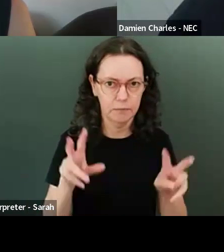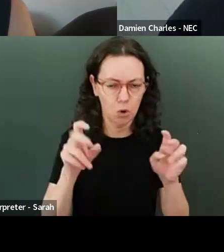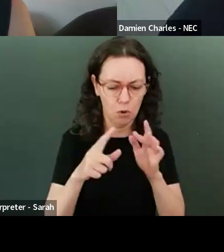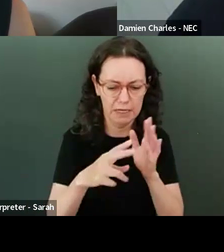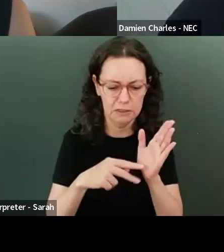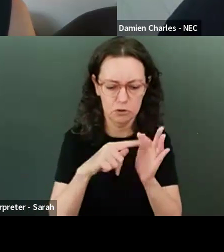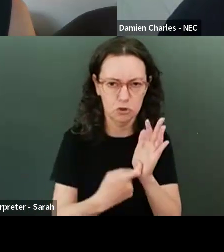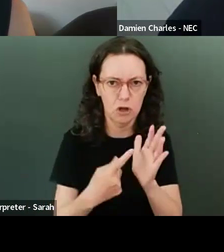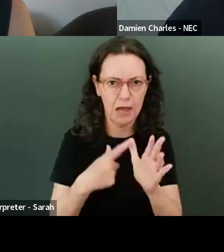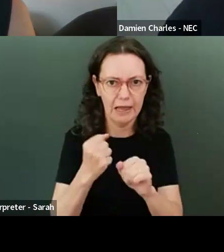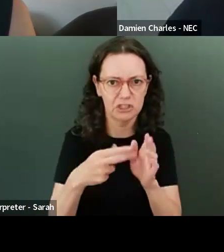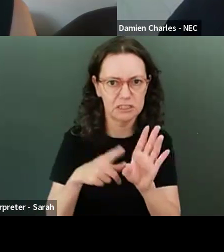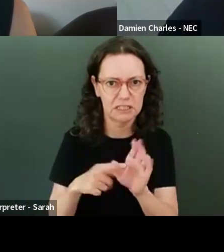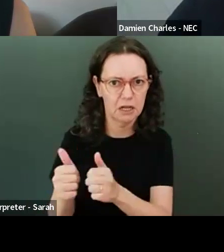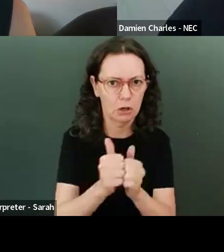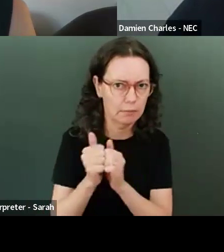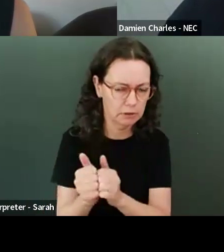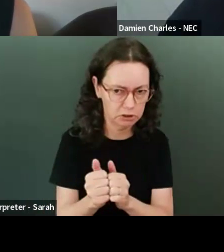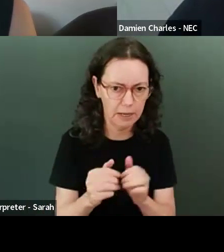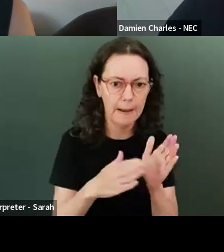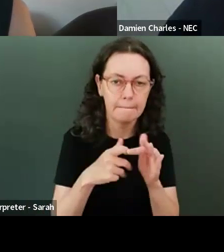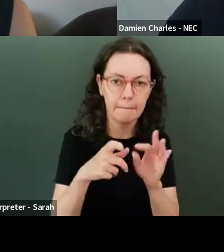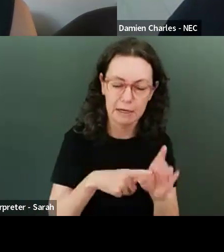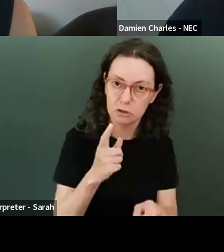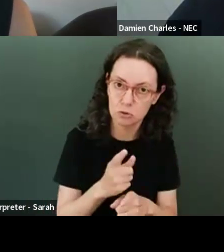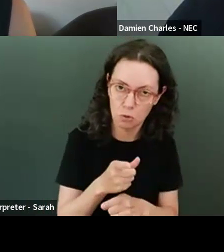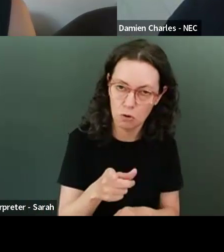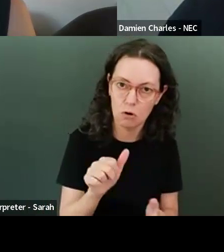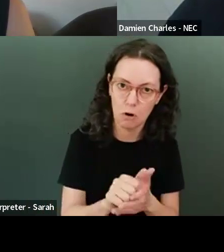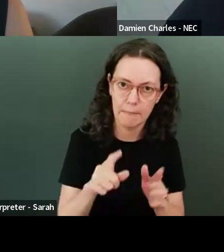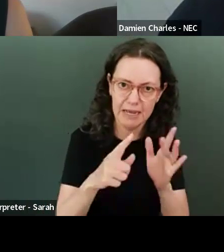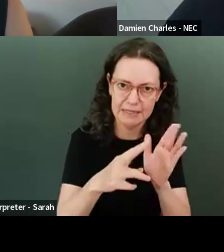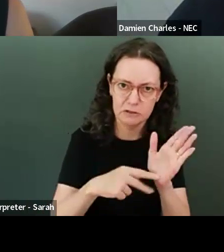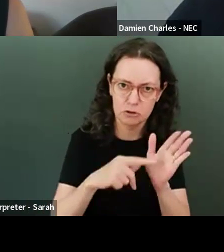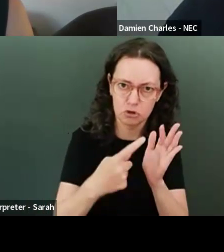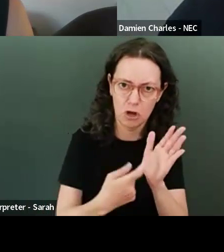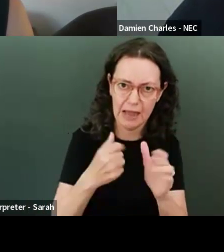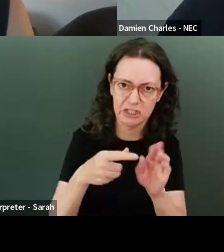So again I heard Maddie talking as she was speaking I was picking up that